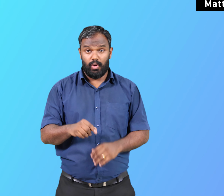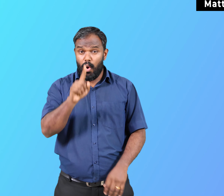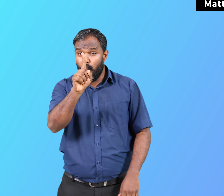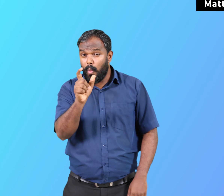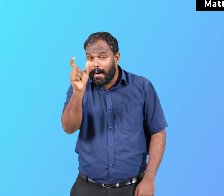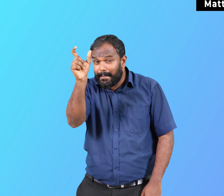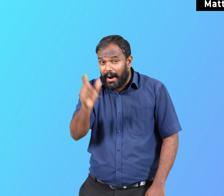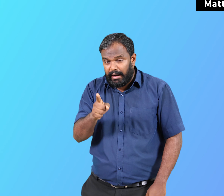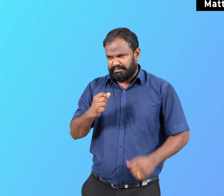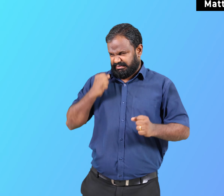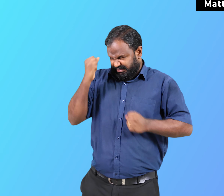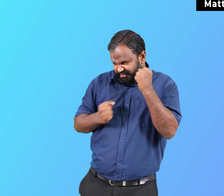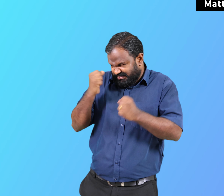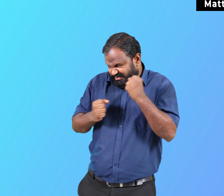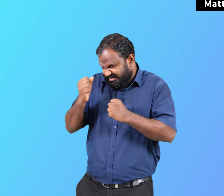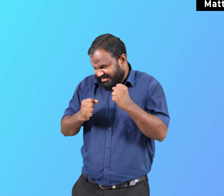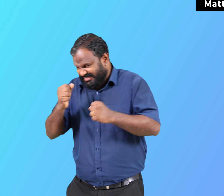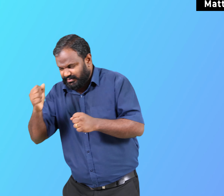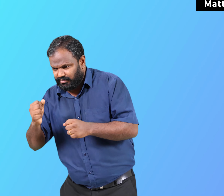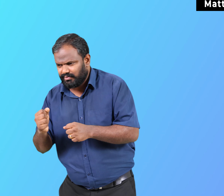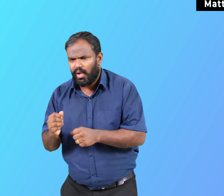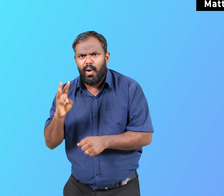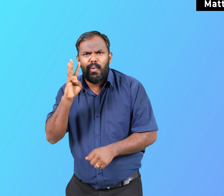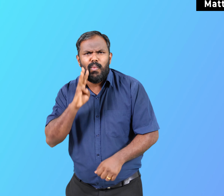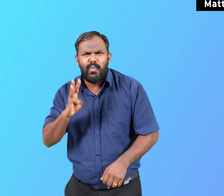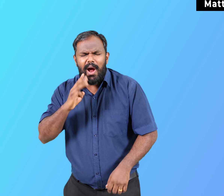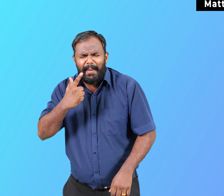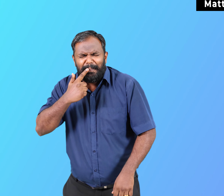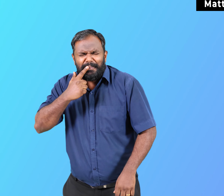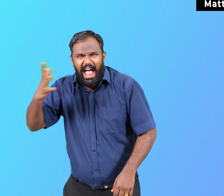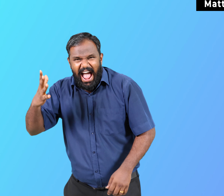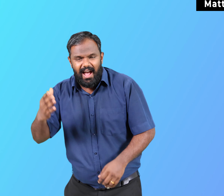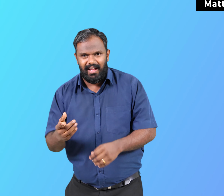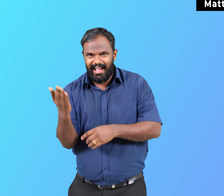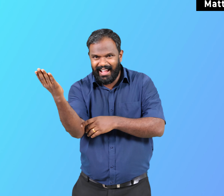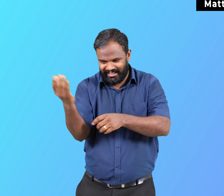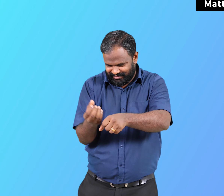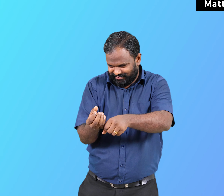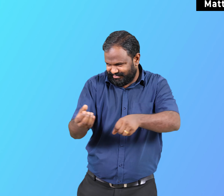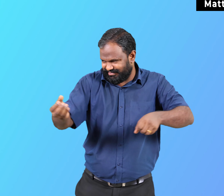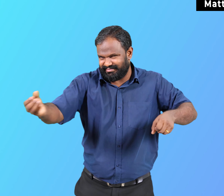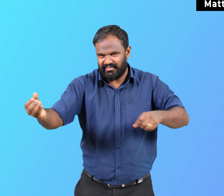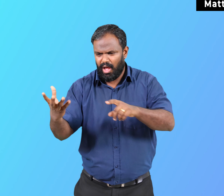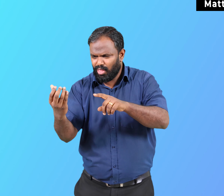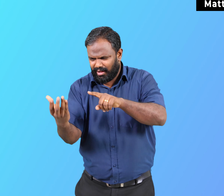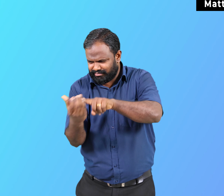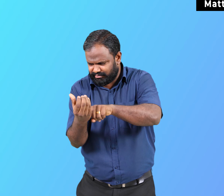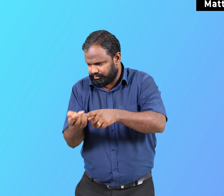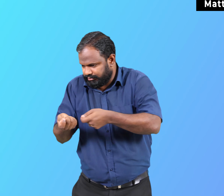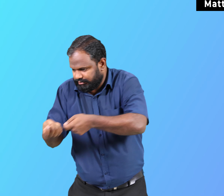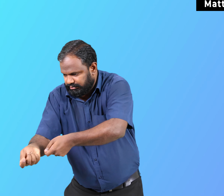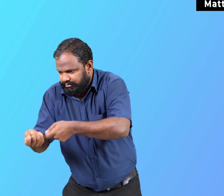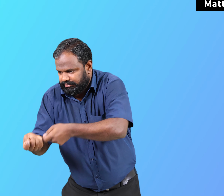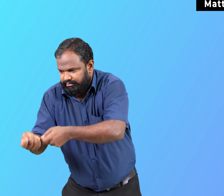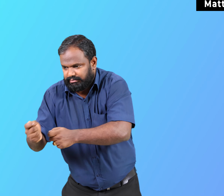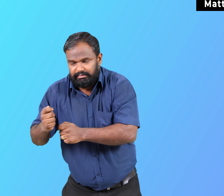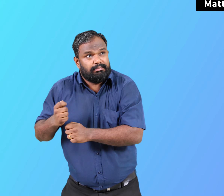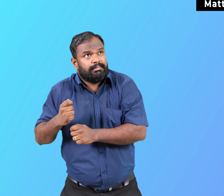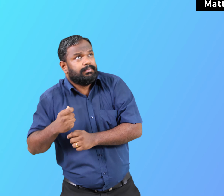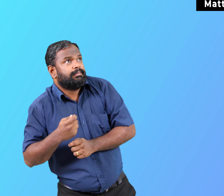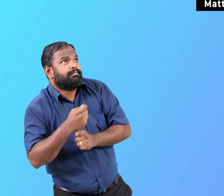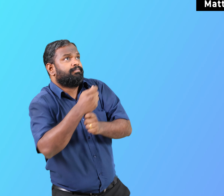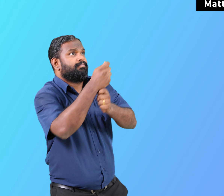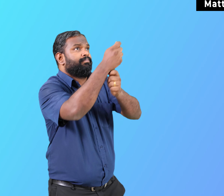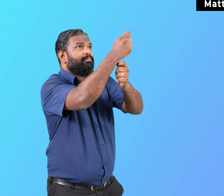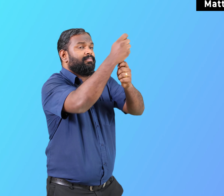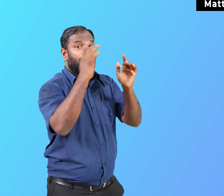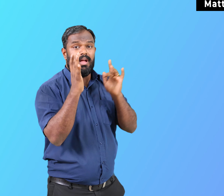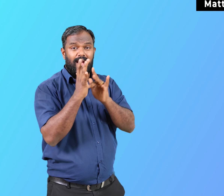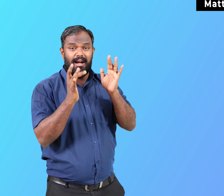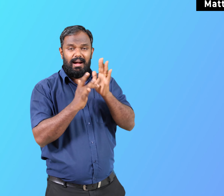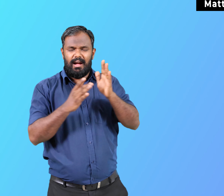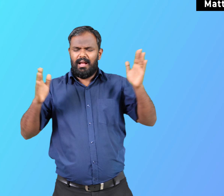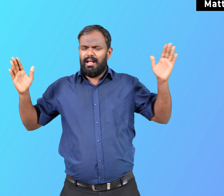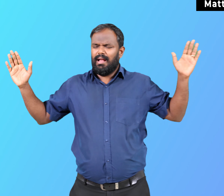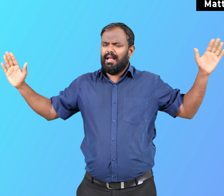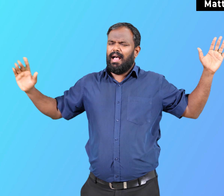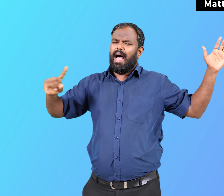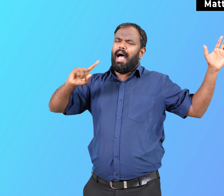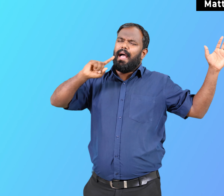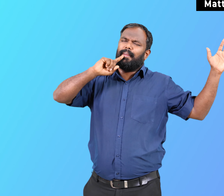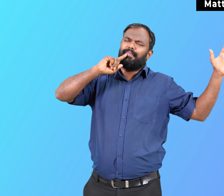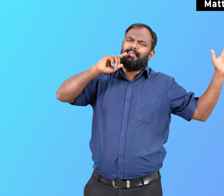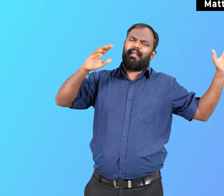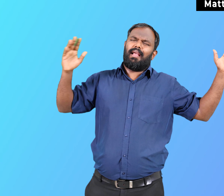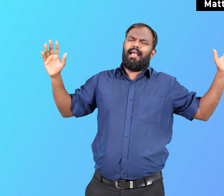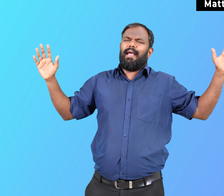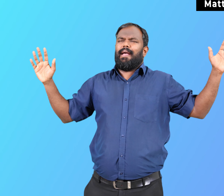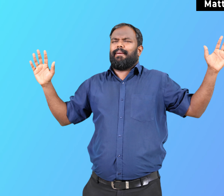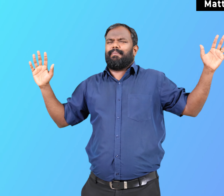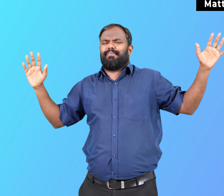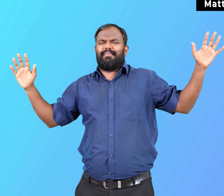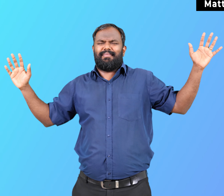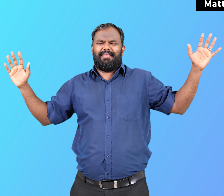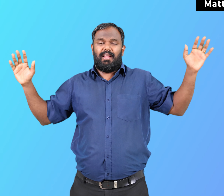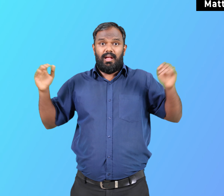One of them ran quickly and got a sponge and filled it with sour wine. Then he used a stick to hold the sponge up for Jesus to drink from it.